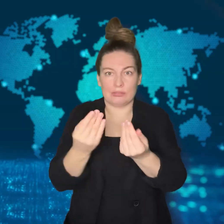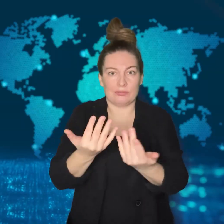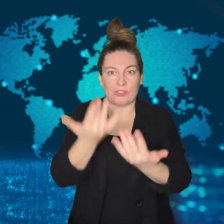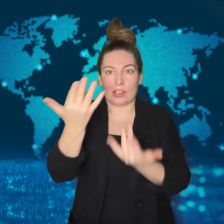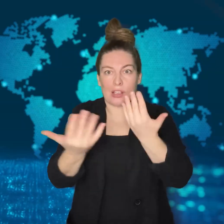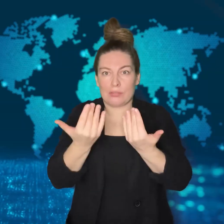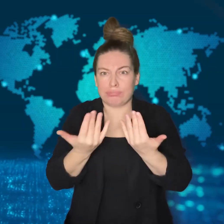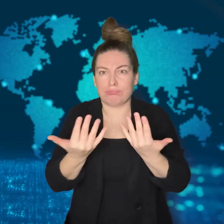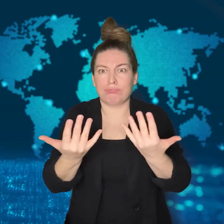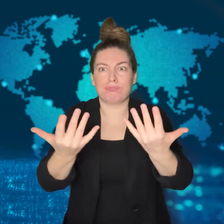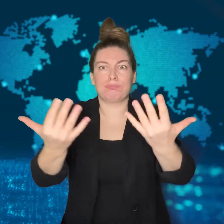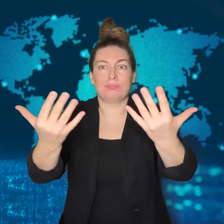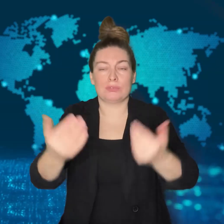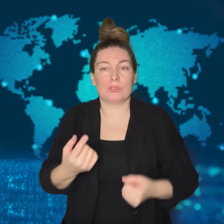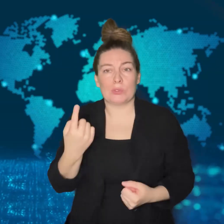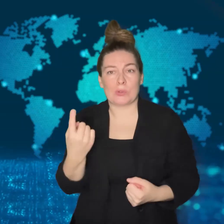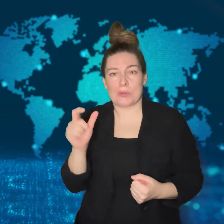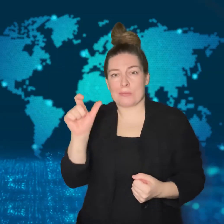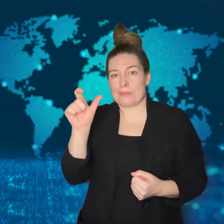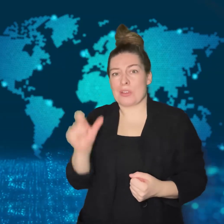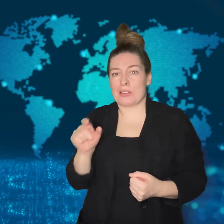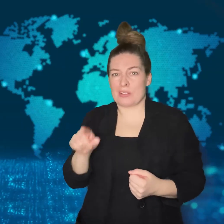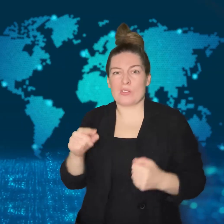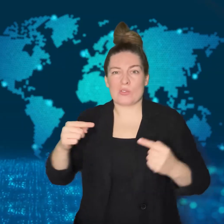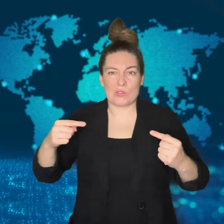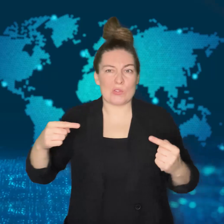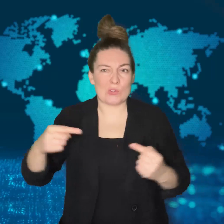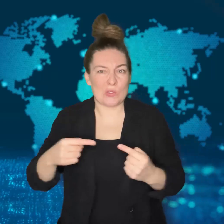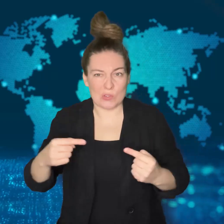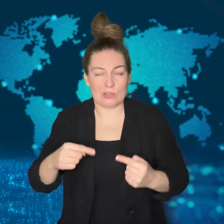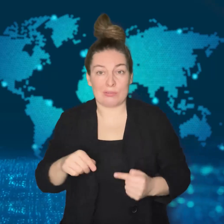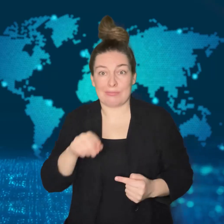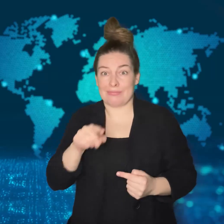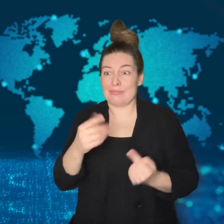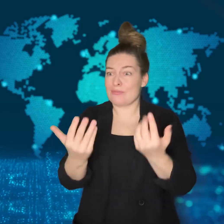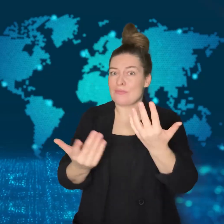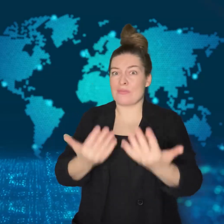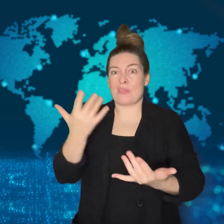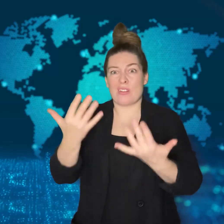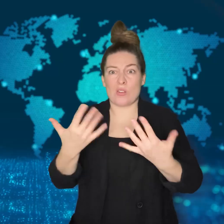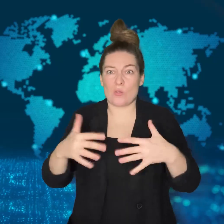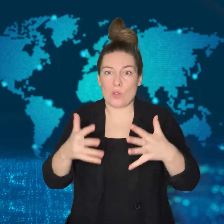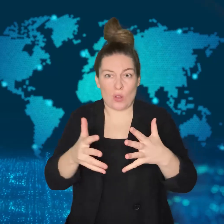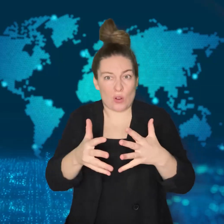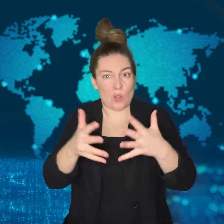and liquids thrown inside the building.